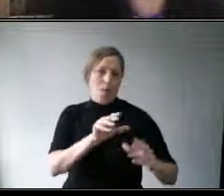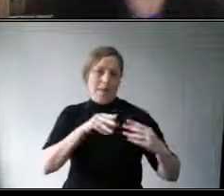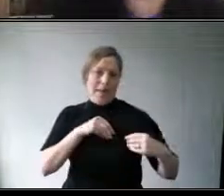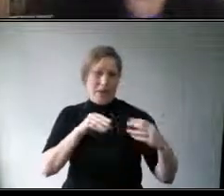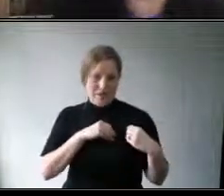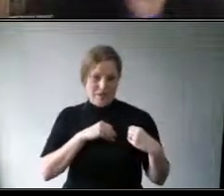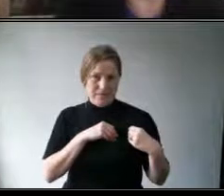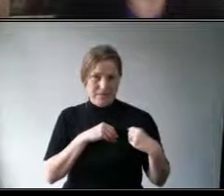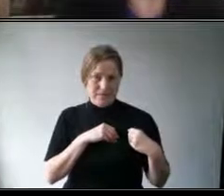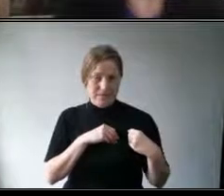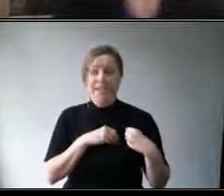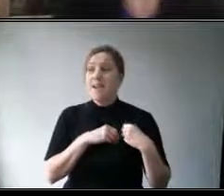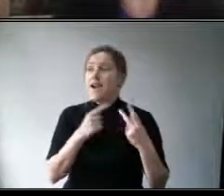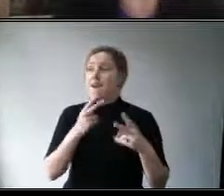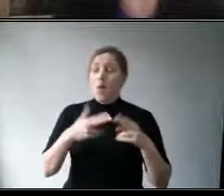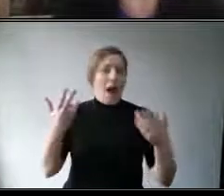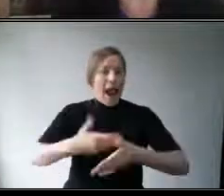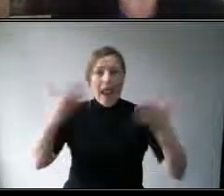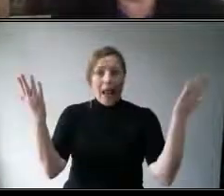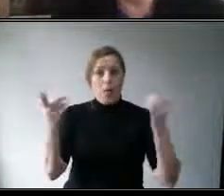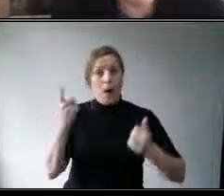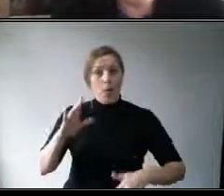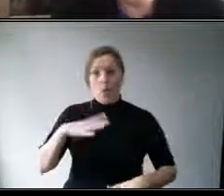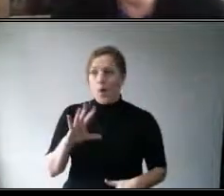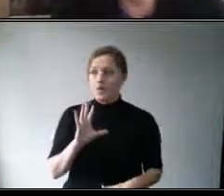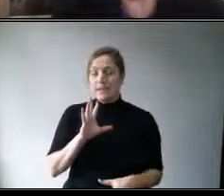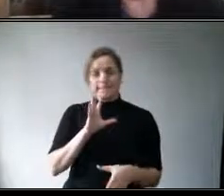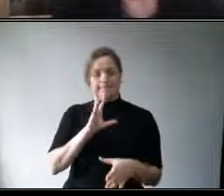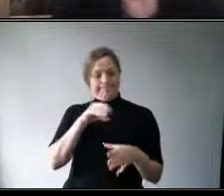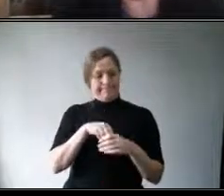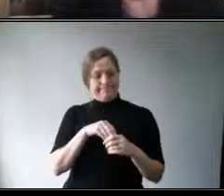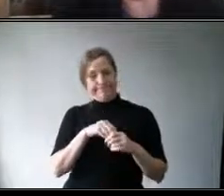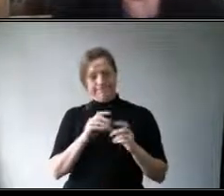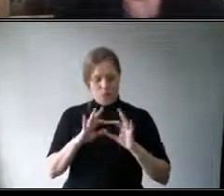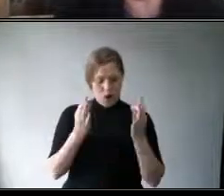say for anyone again coming into the organization we don't pay enough and there's too much work to